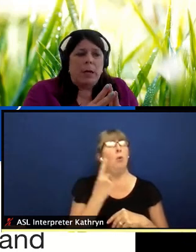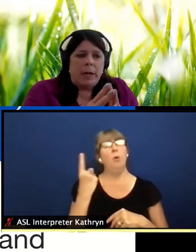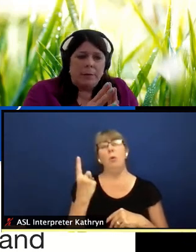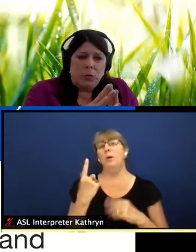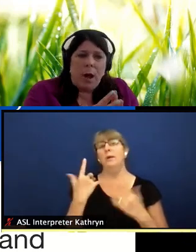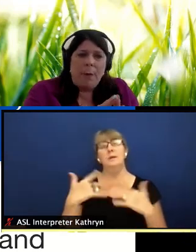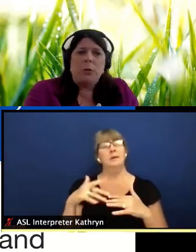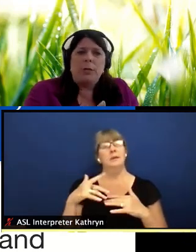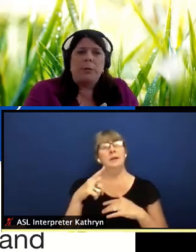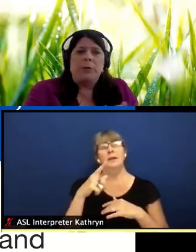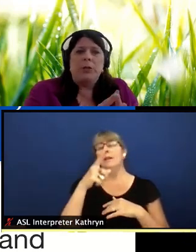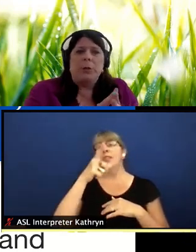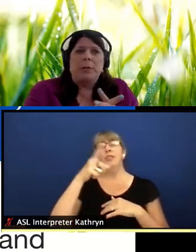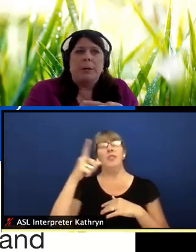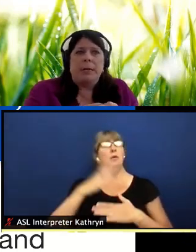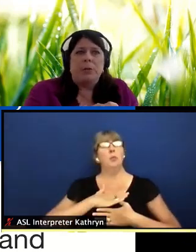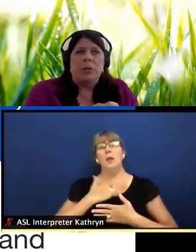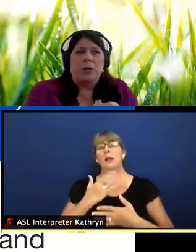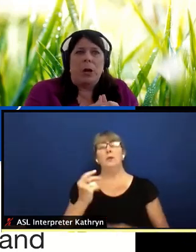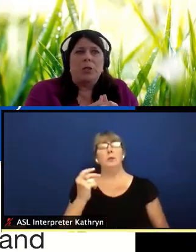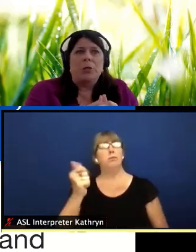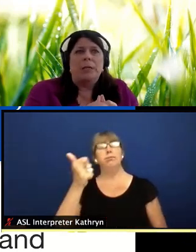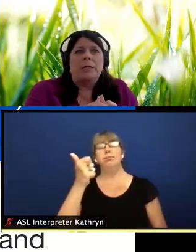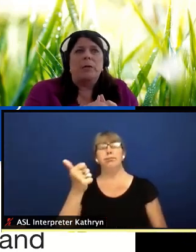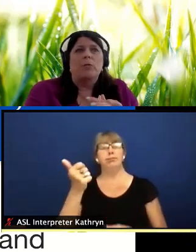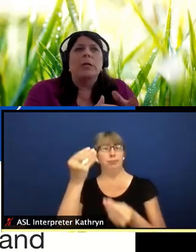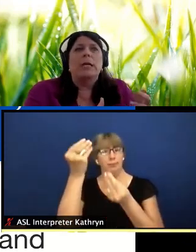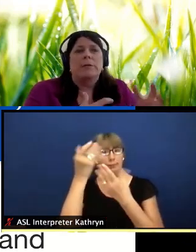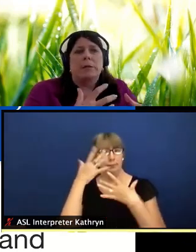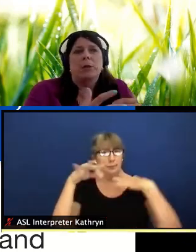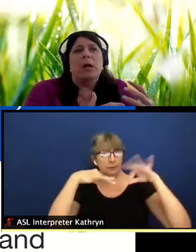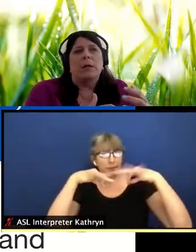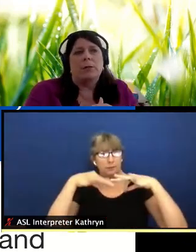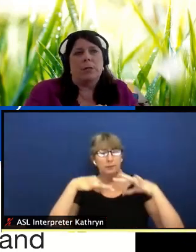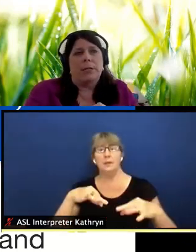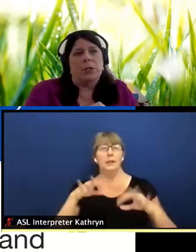kind of dropped what they were doing to be able to talk to us and really give some good consultation.